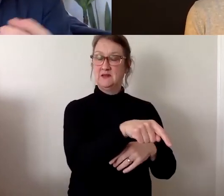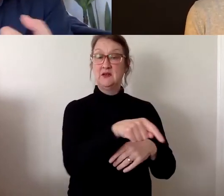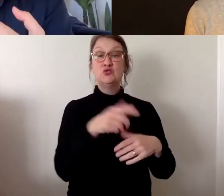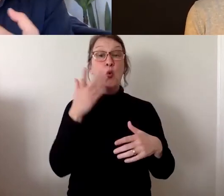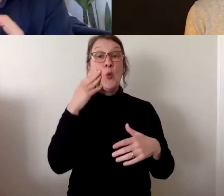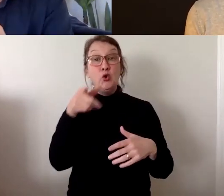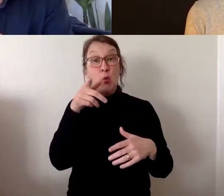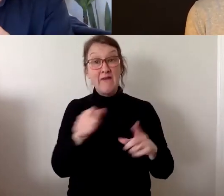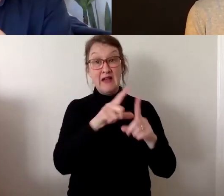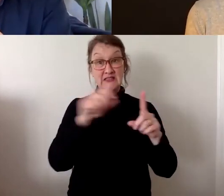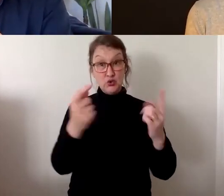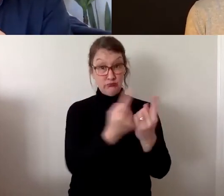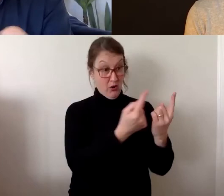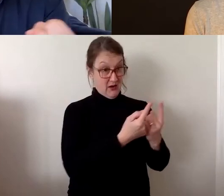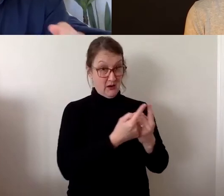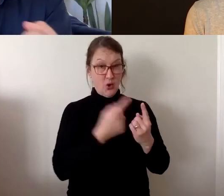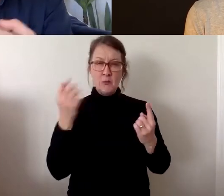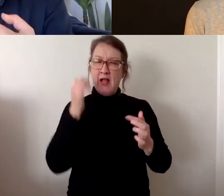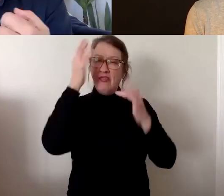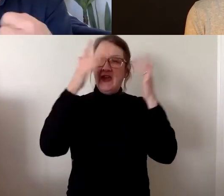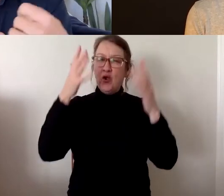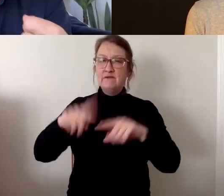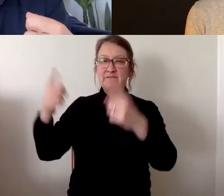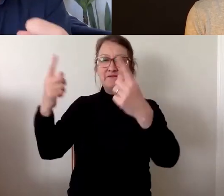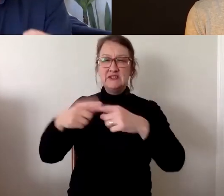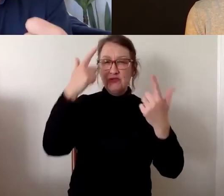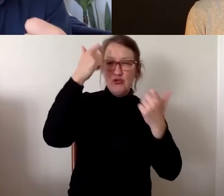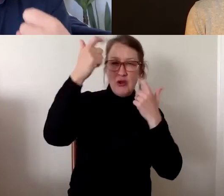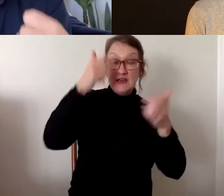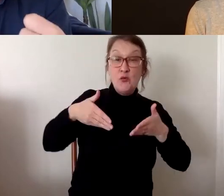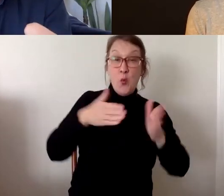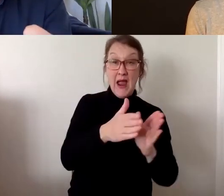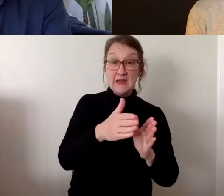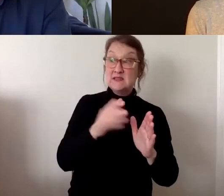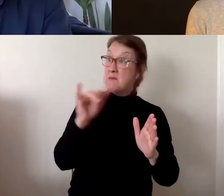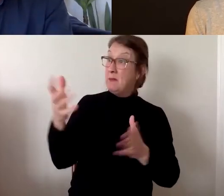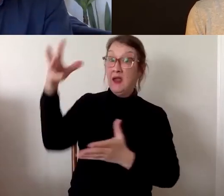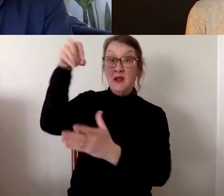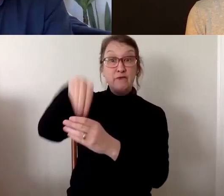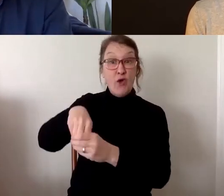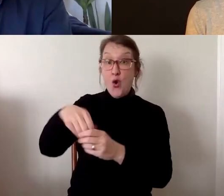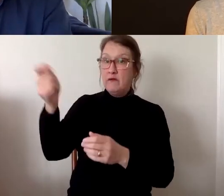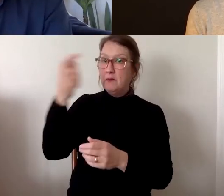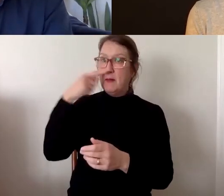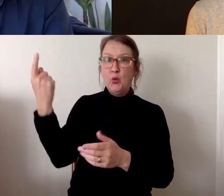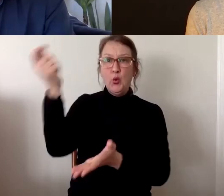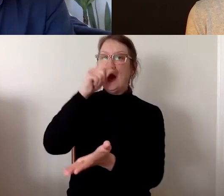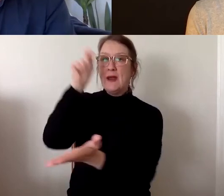product, think of creative ways in which to involve philanthropy to help reduce the costs of sharing it. Don't just rely on organic.